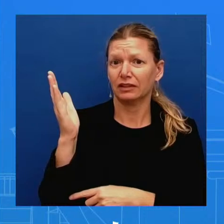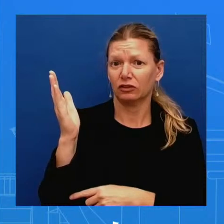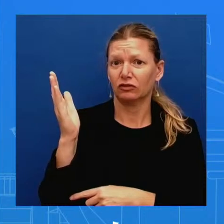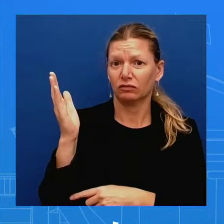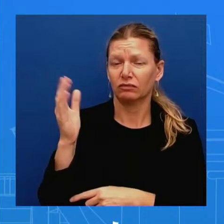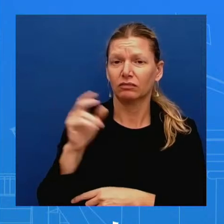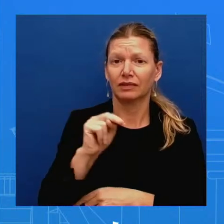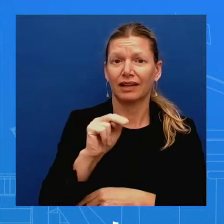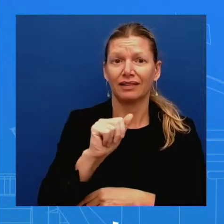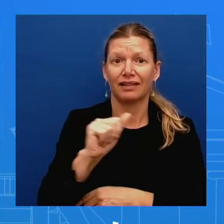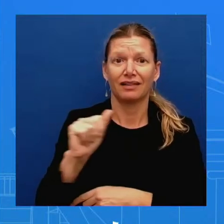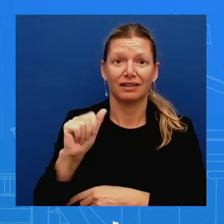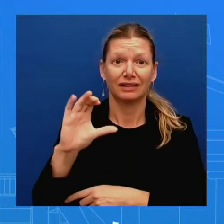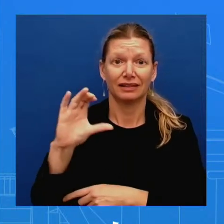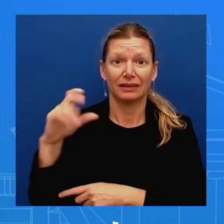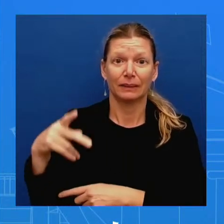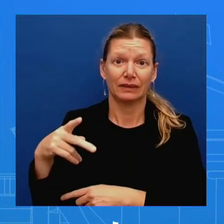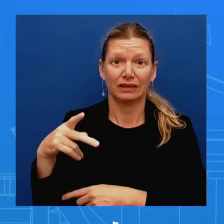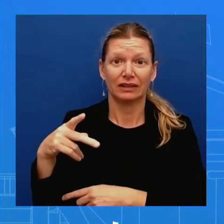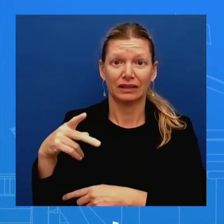The President is unapologetic about the --